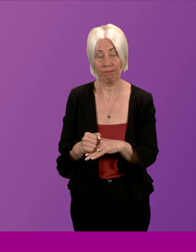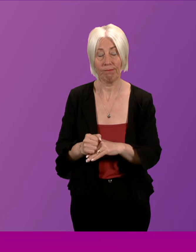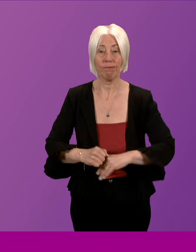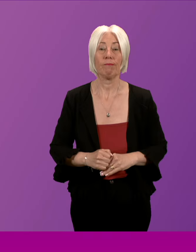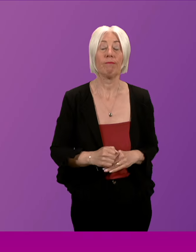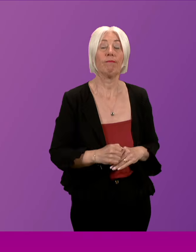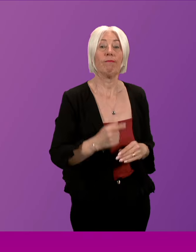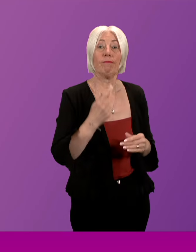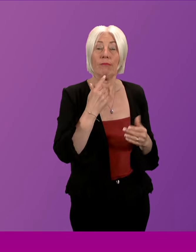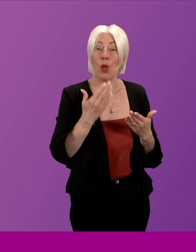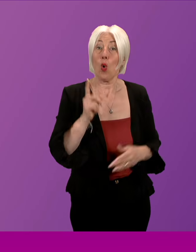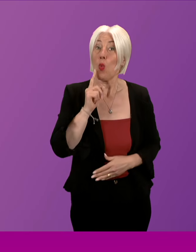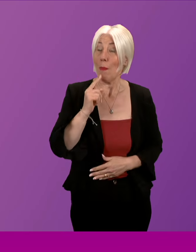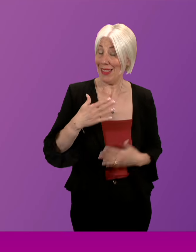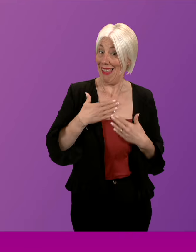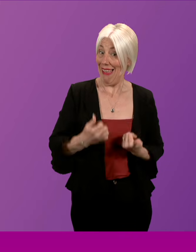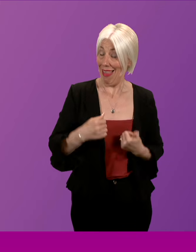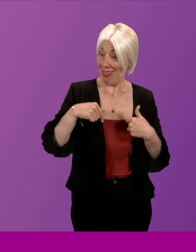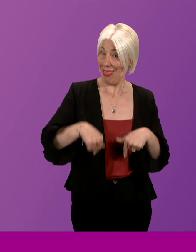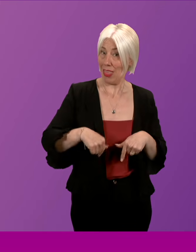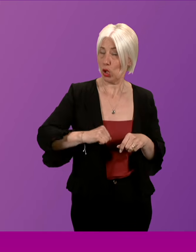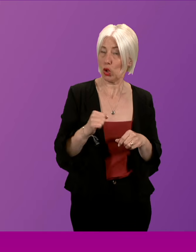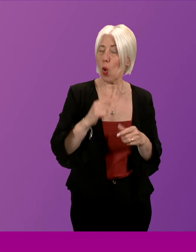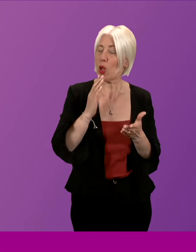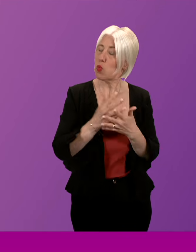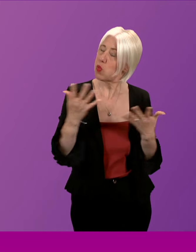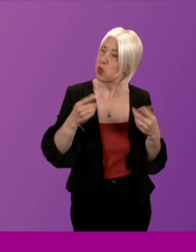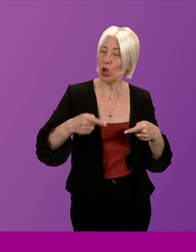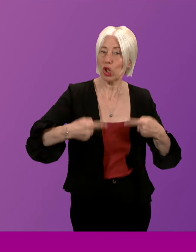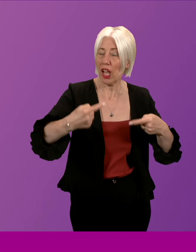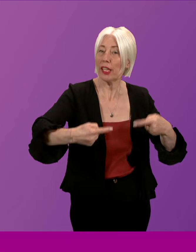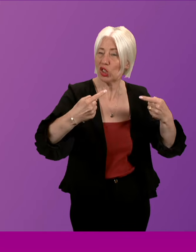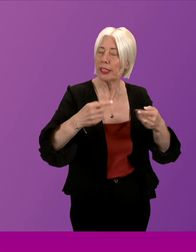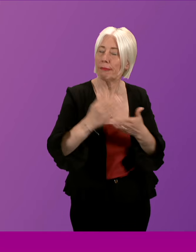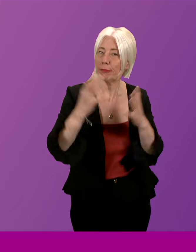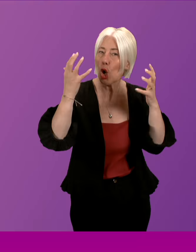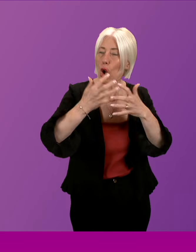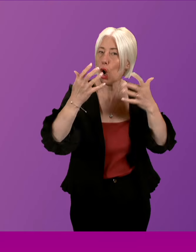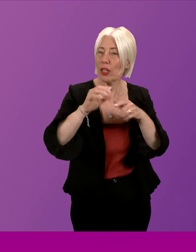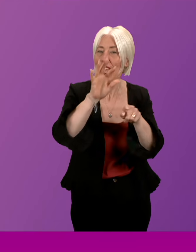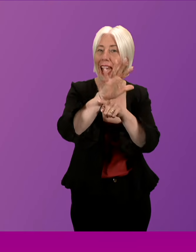At a time when women’s healthcare in Scotland faces sustained challenges, we are concerned about the undermining of progress by external forces. Will